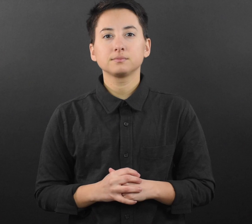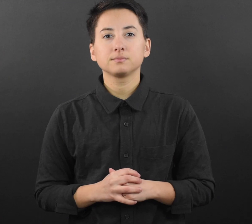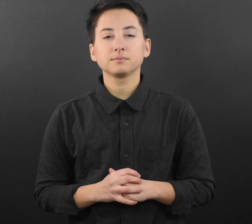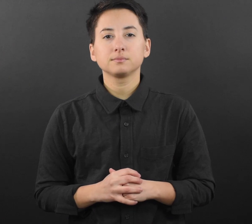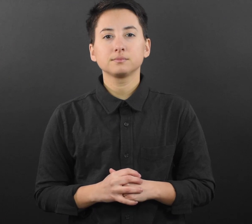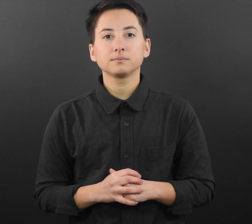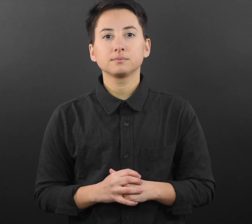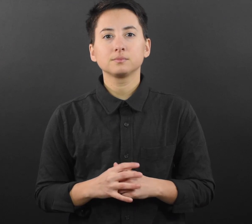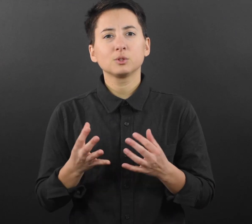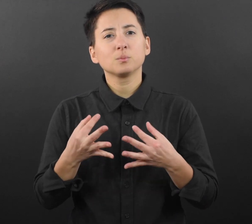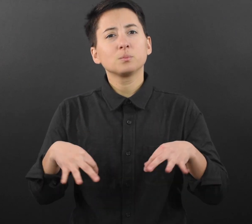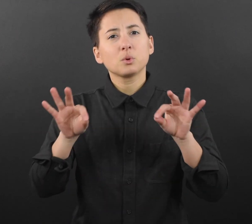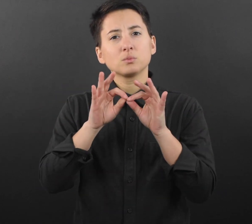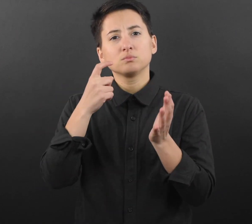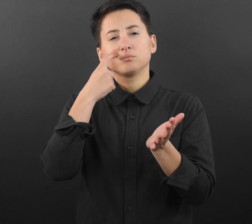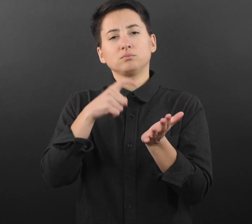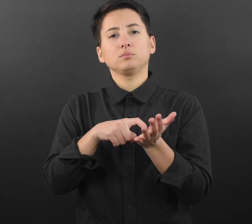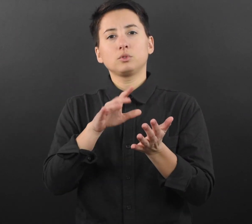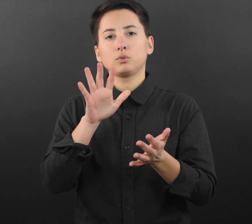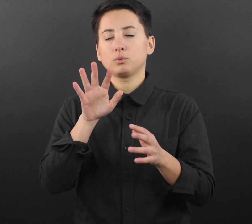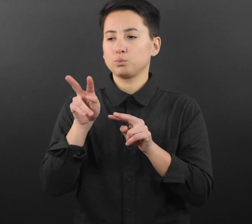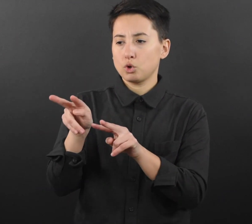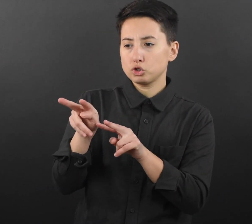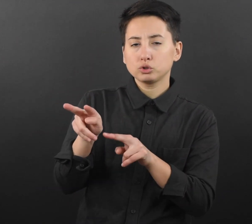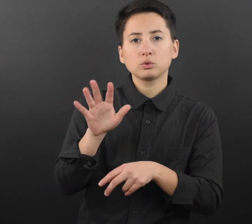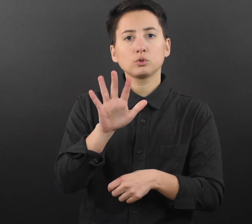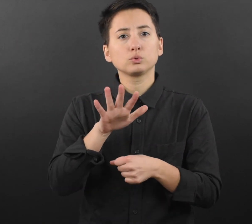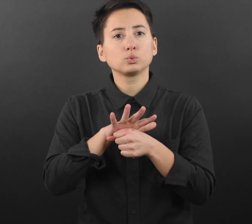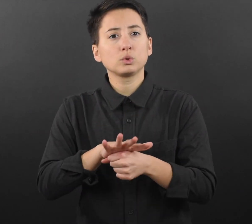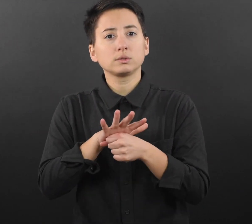It is important to recognize and watch your stress level.